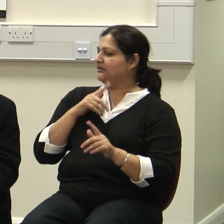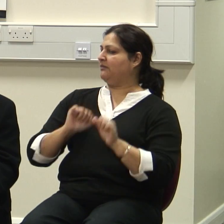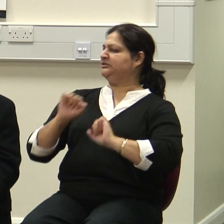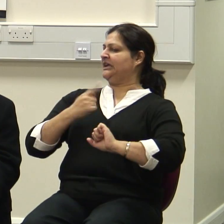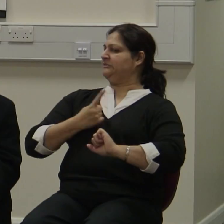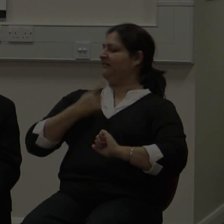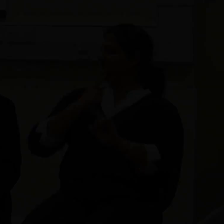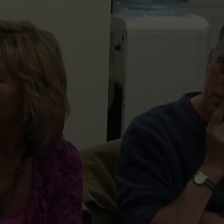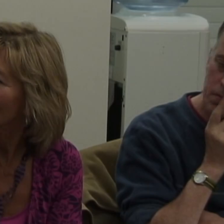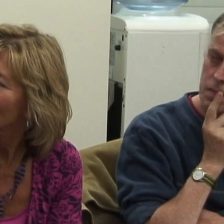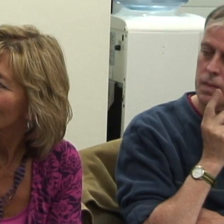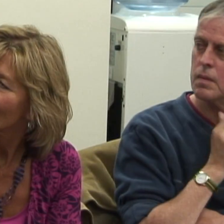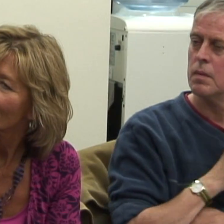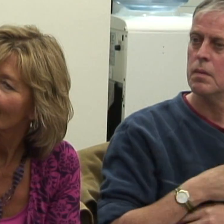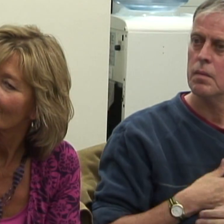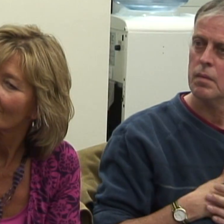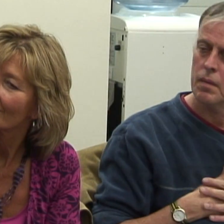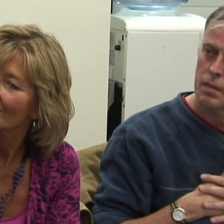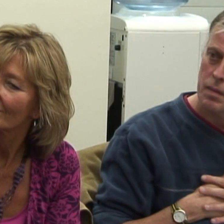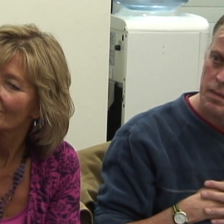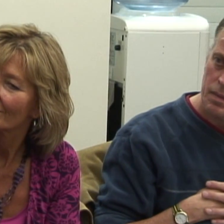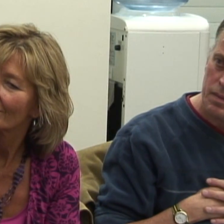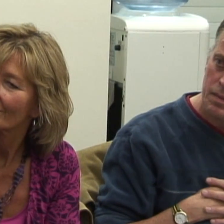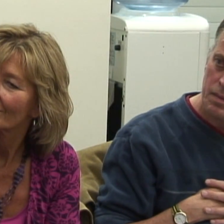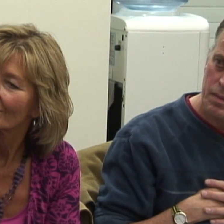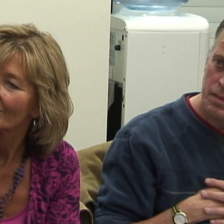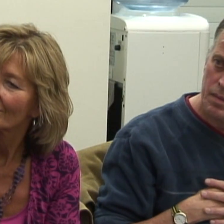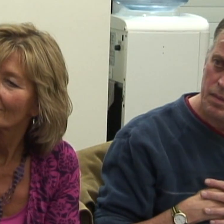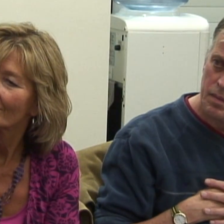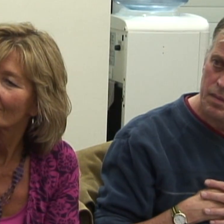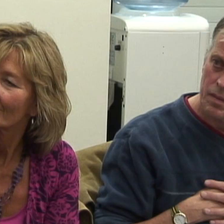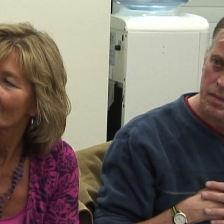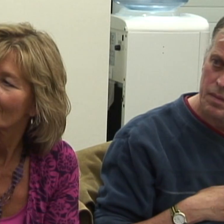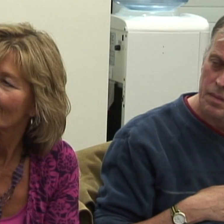My name’s Jane Leadbetter. I'm an educational child psychologist but I work at the university.